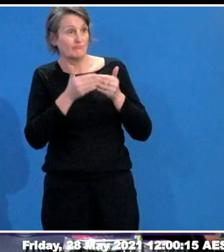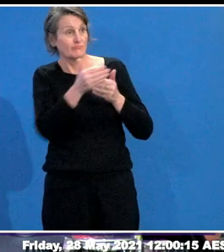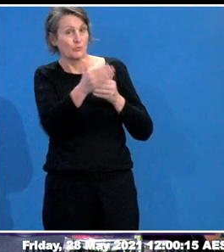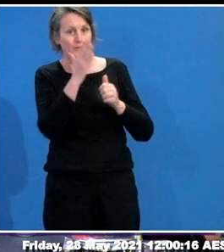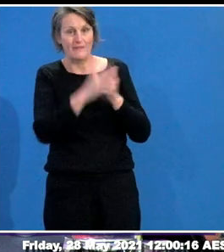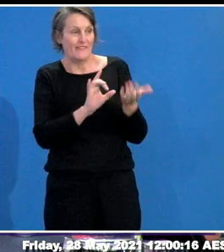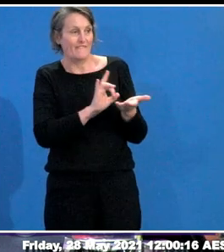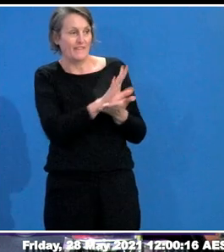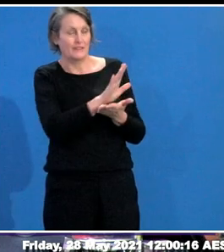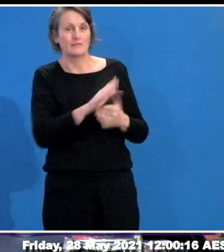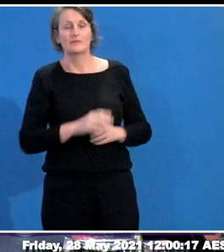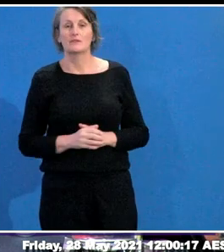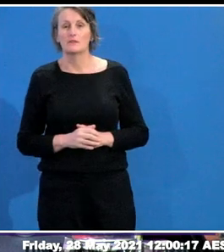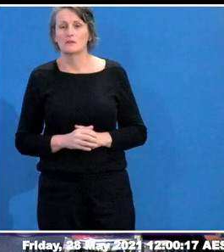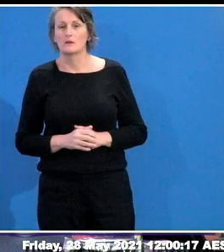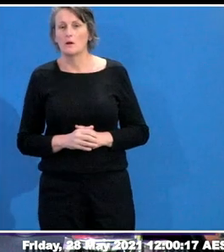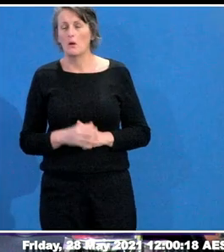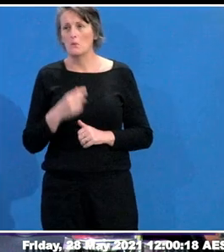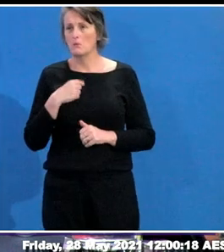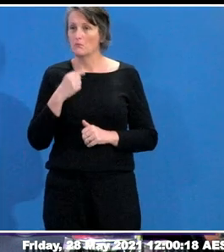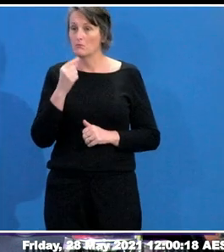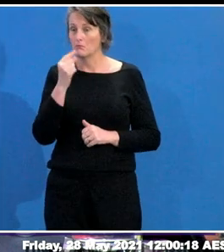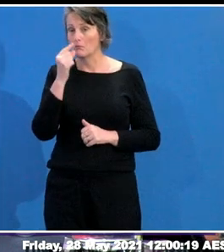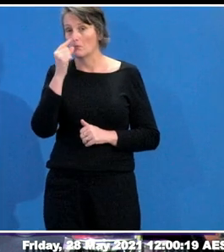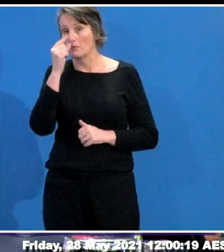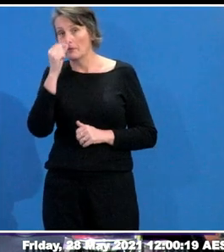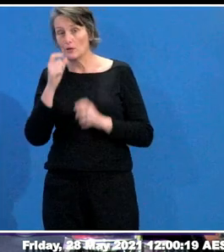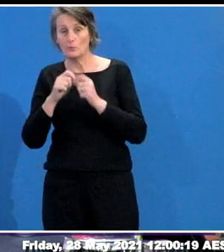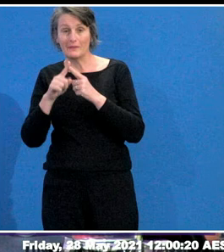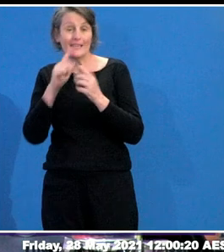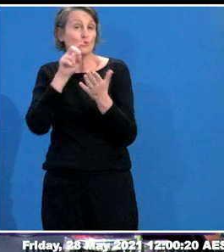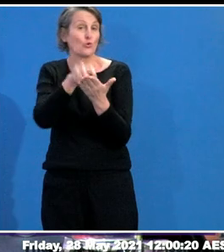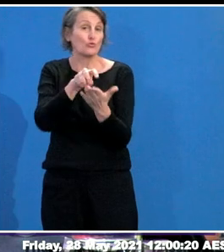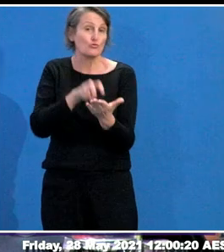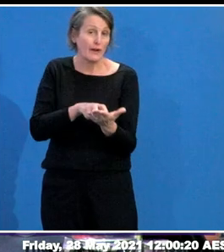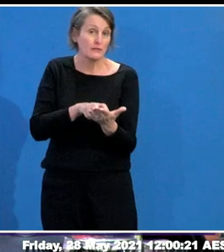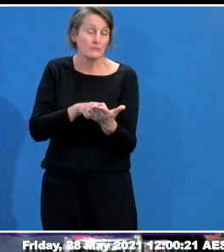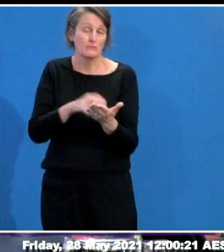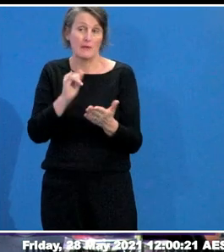circumstances. It is a contractual matter either for Gateway or a